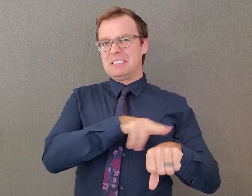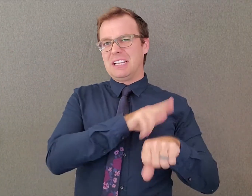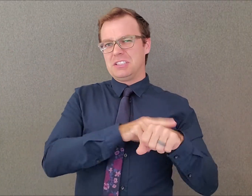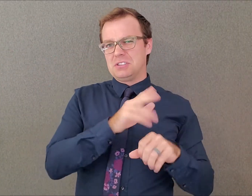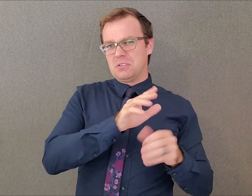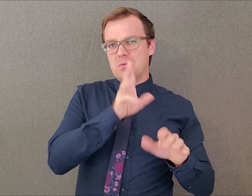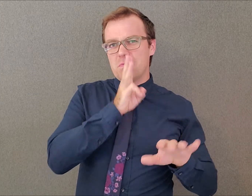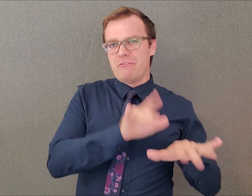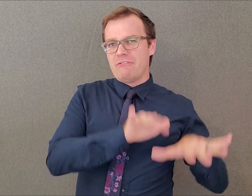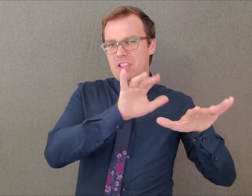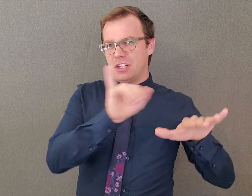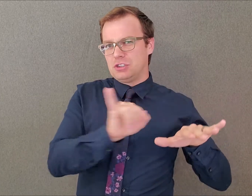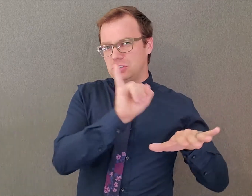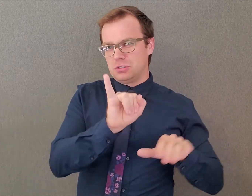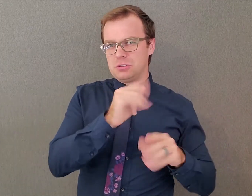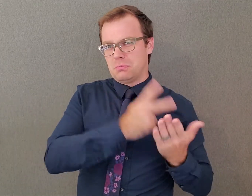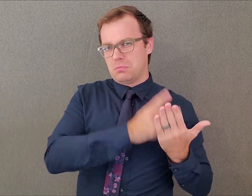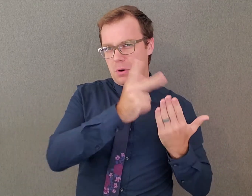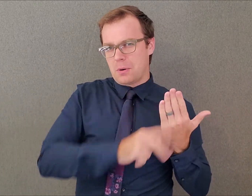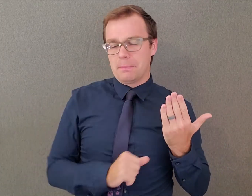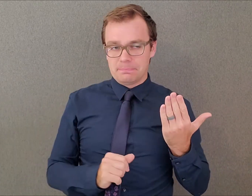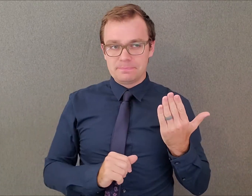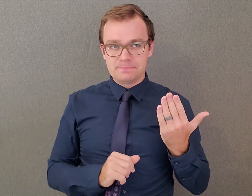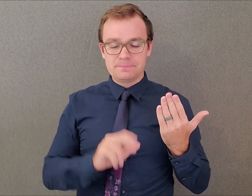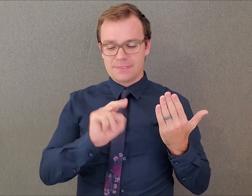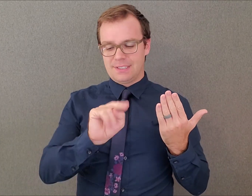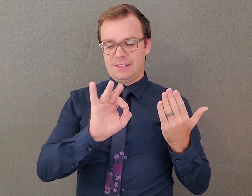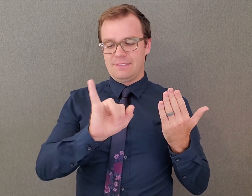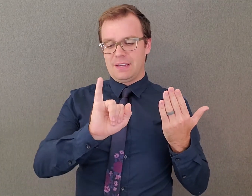from the National Flood Insurance Program, NFIP at www.FloodSmart.gov